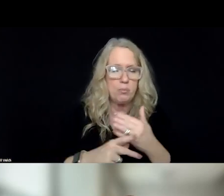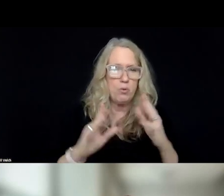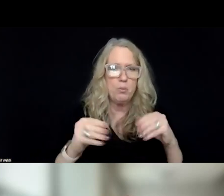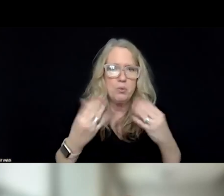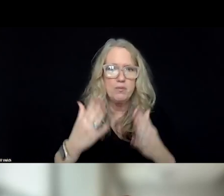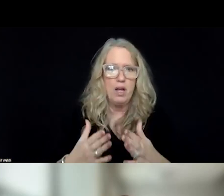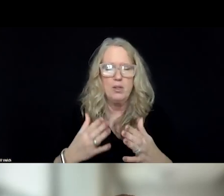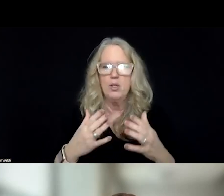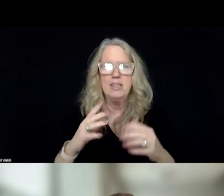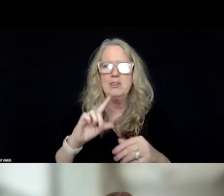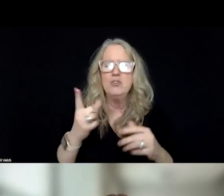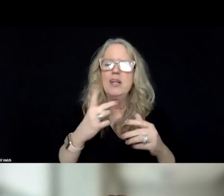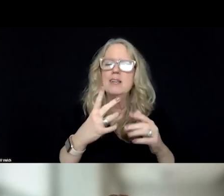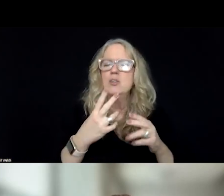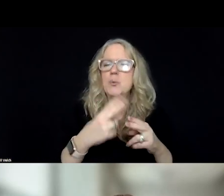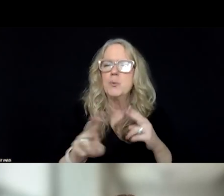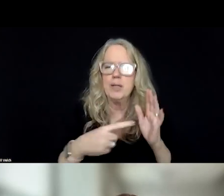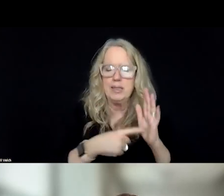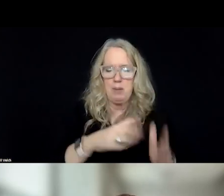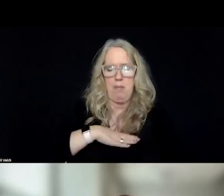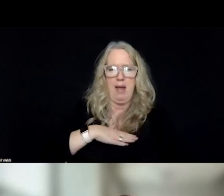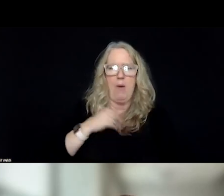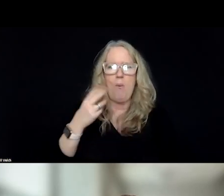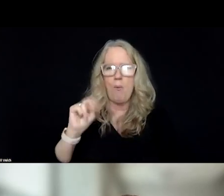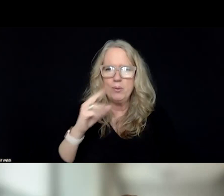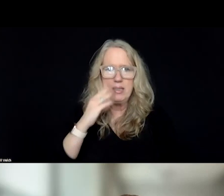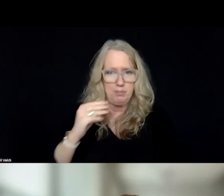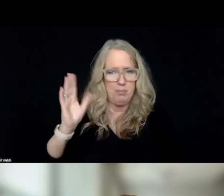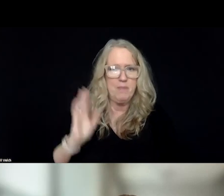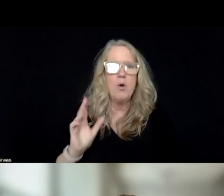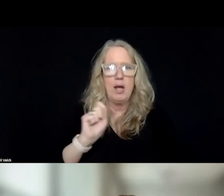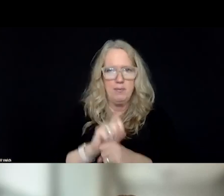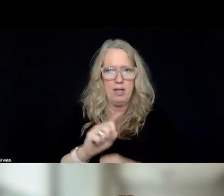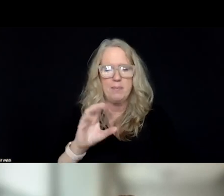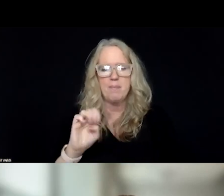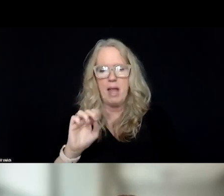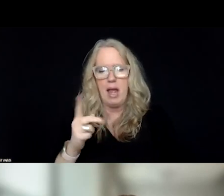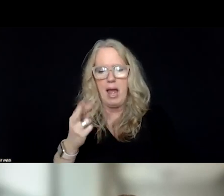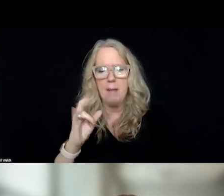JUST WERE MY OWN EXPERIENCE, I WAS INVOLVED IN A STUDY LOOKING TO